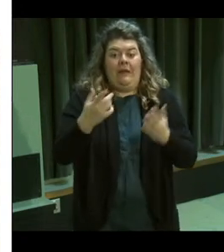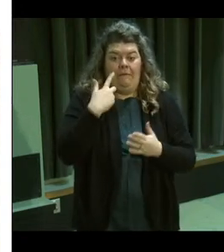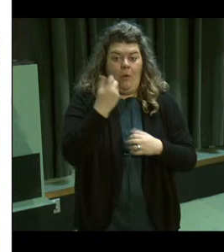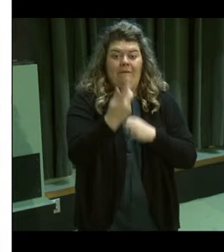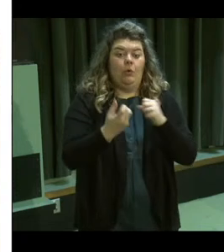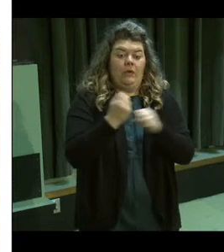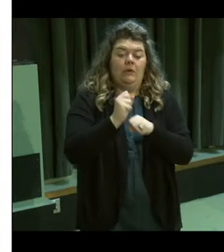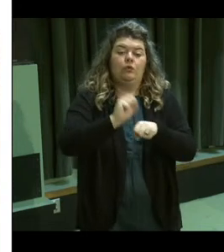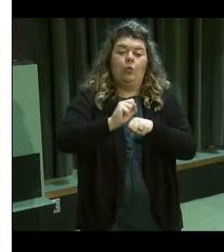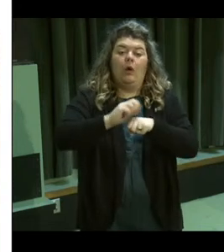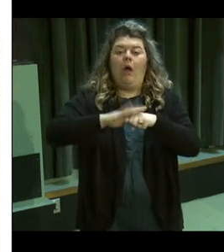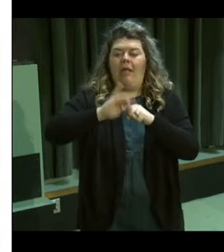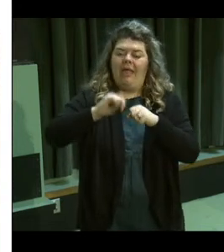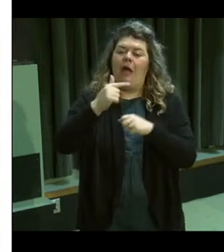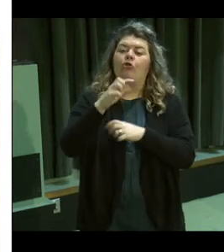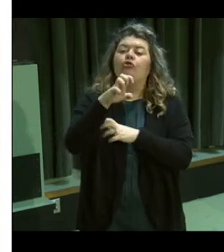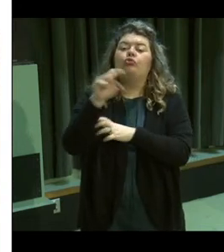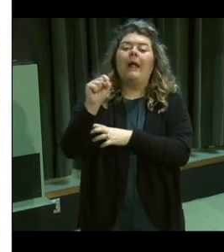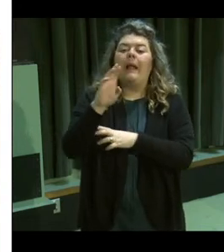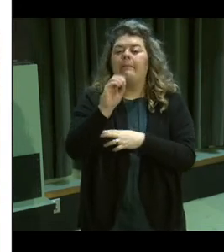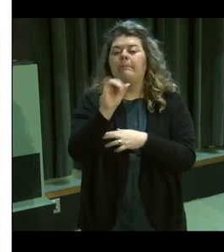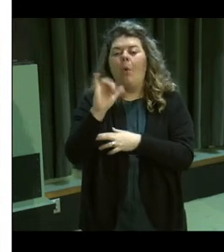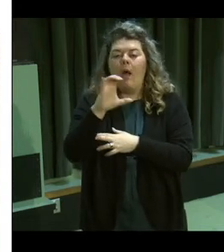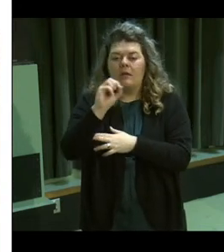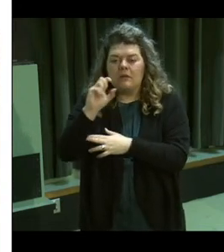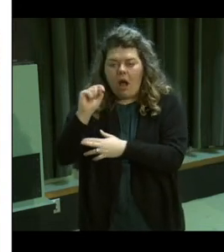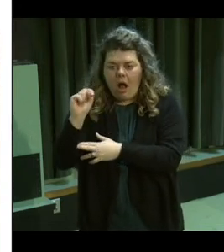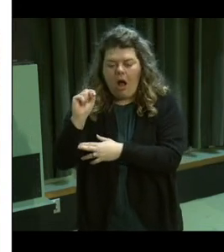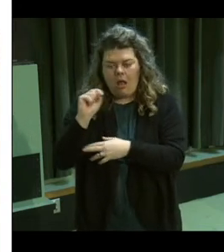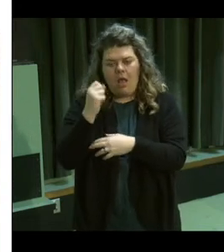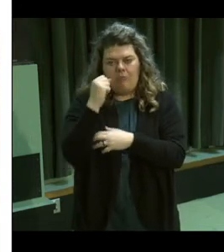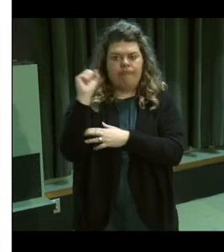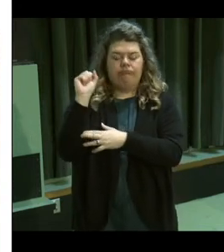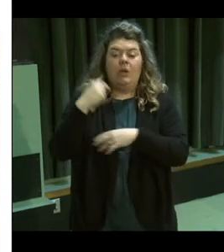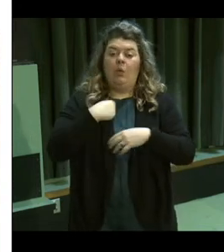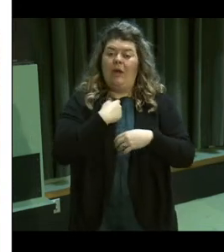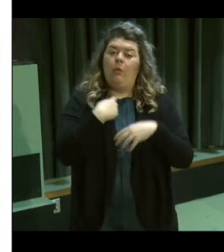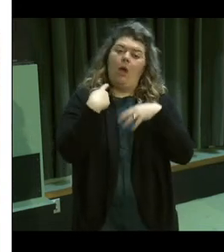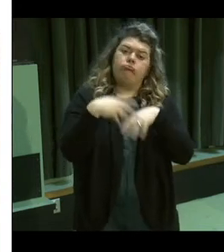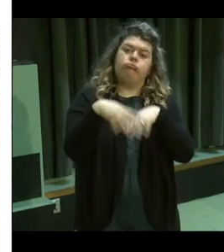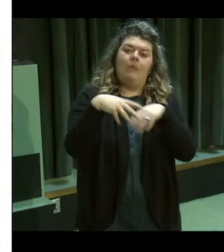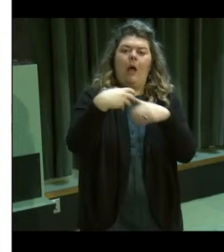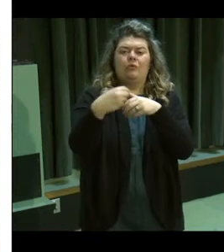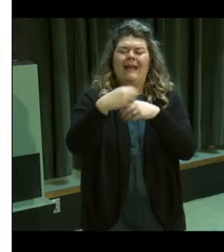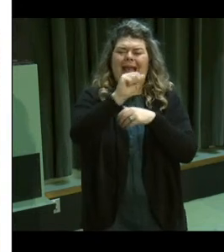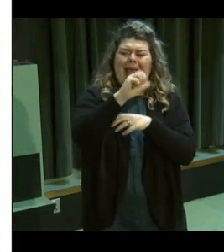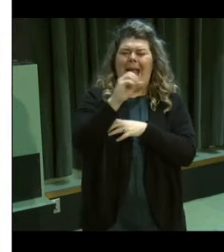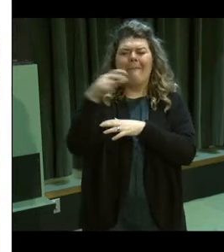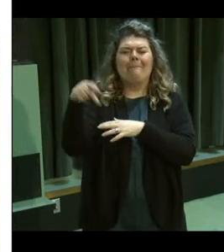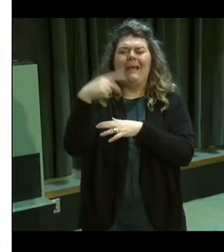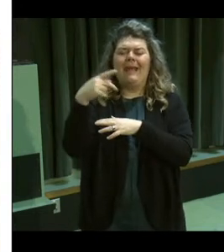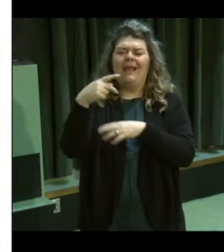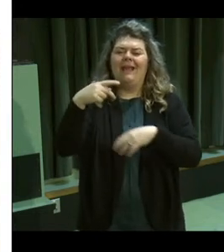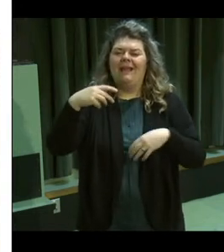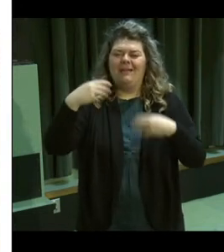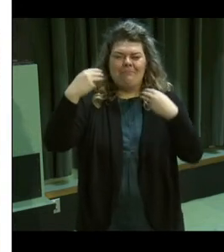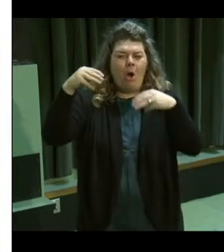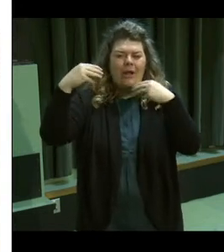work on the grape boycott, and